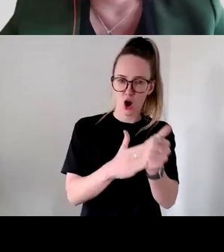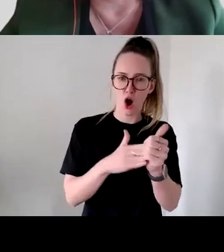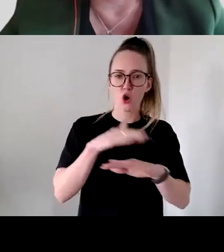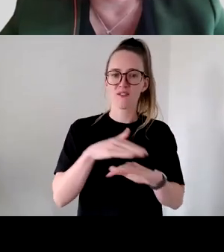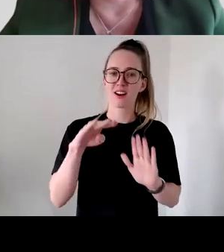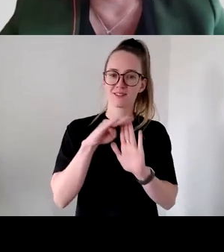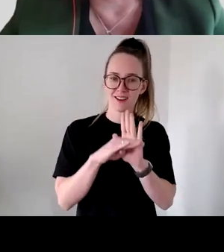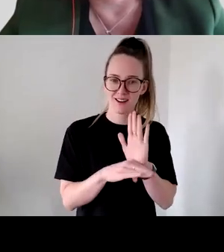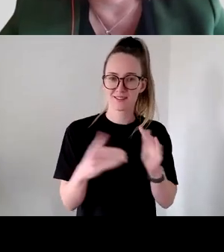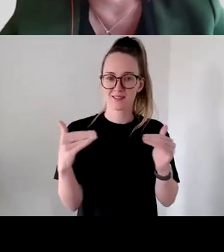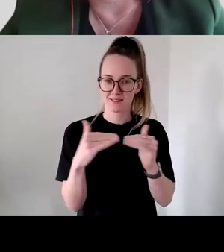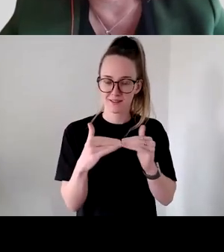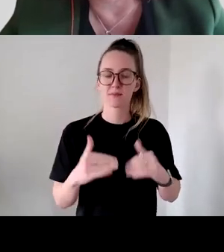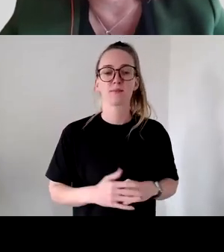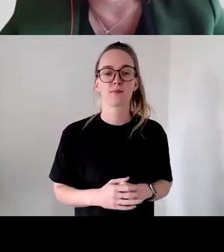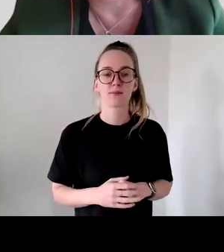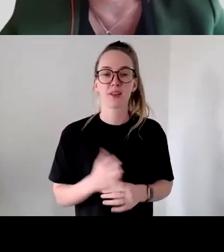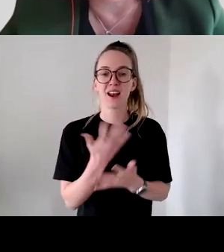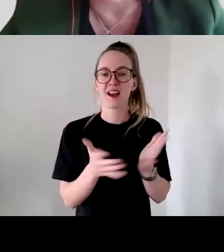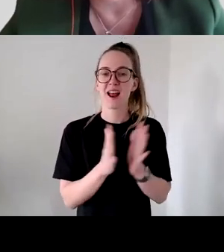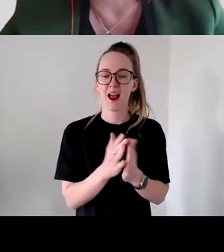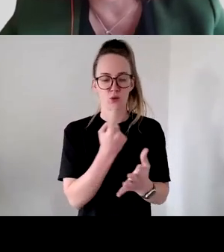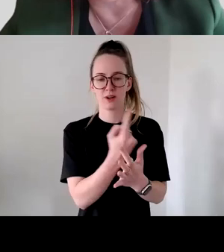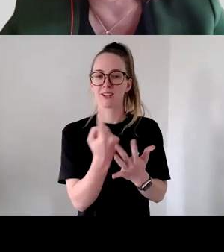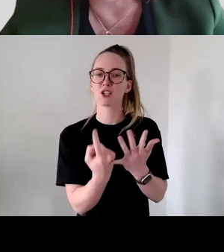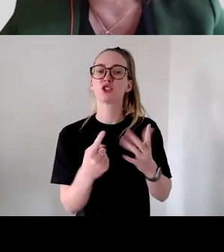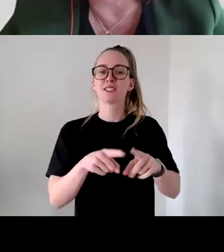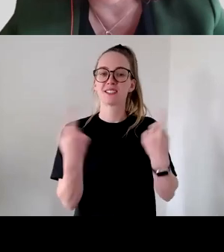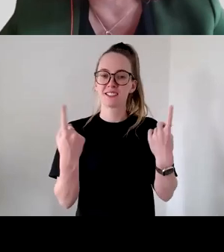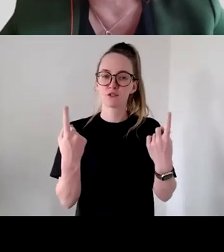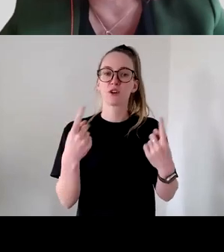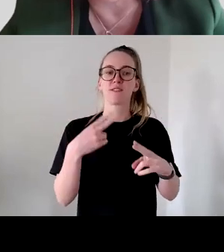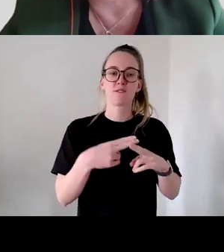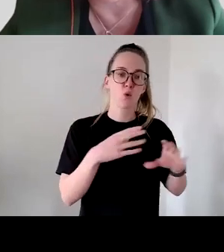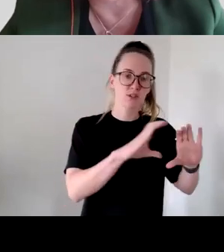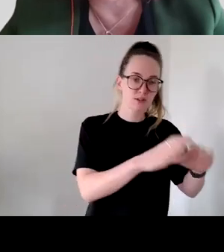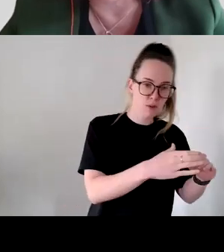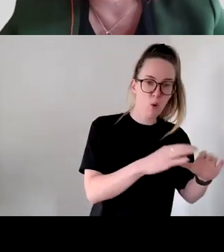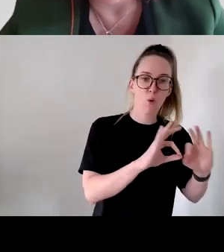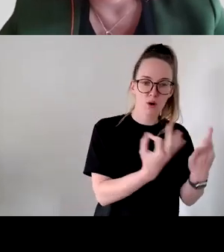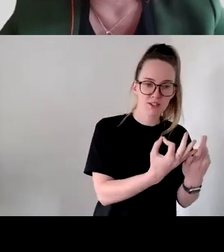and also how they differ for small versus larger organisations. And